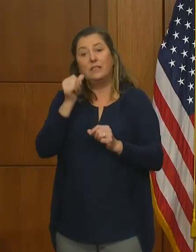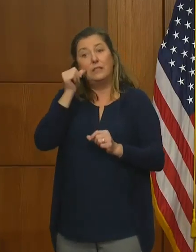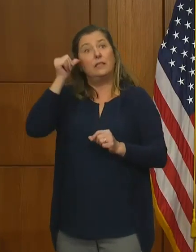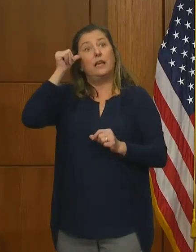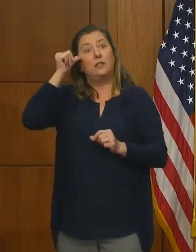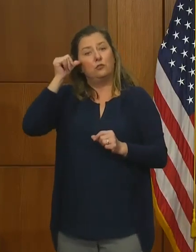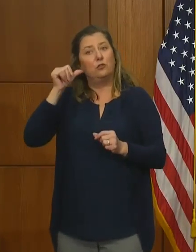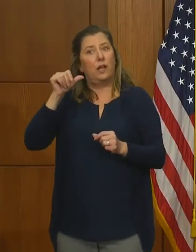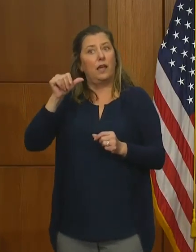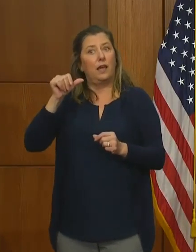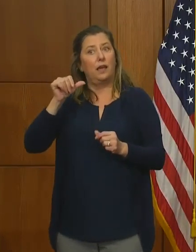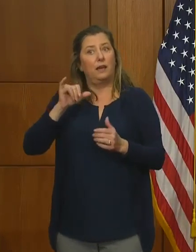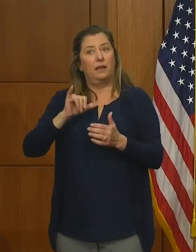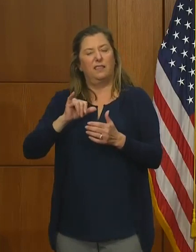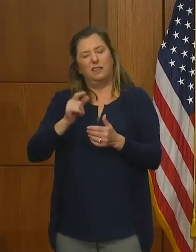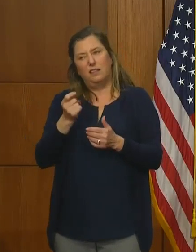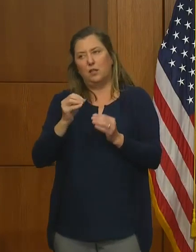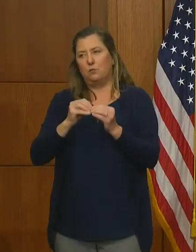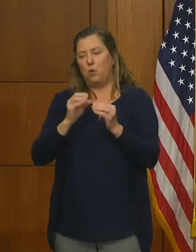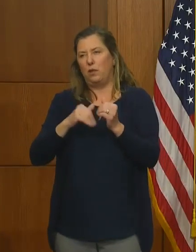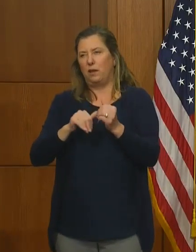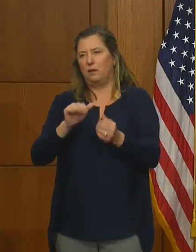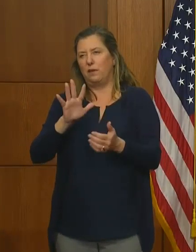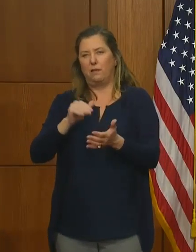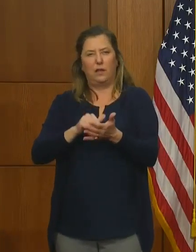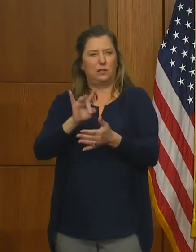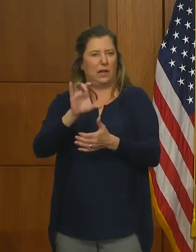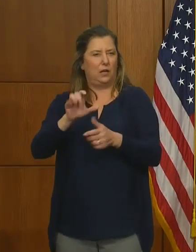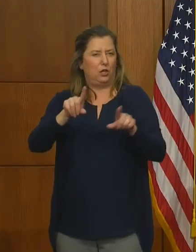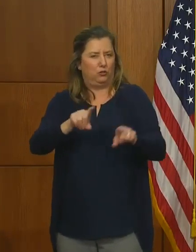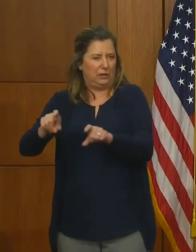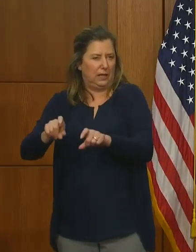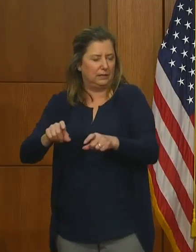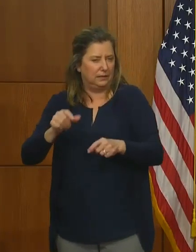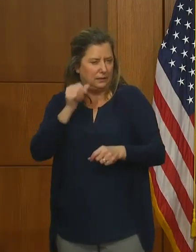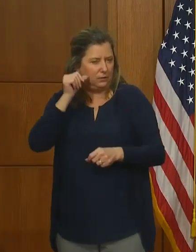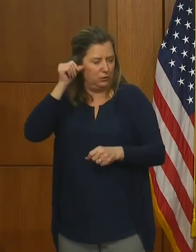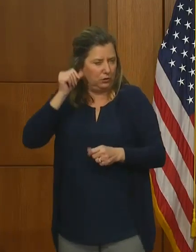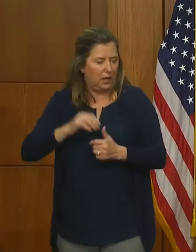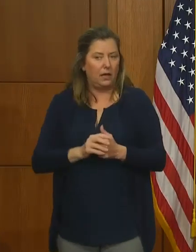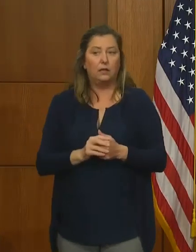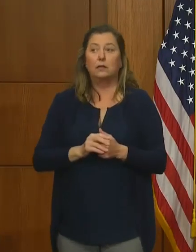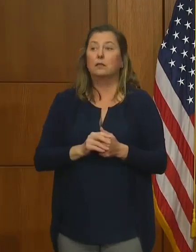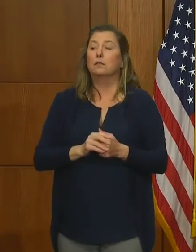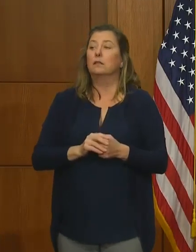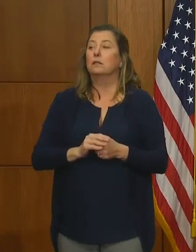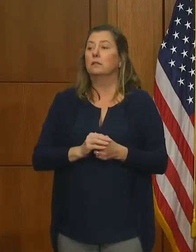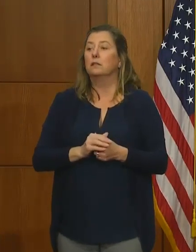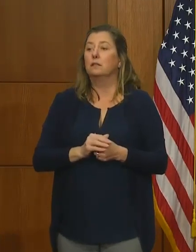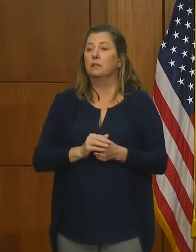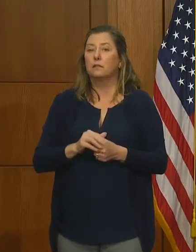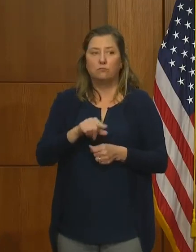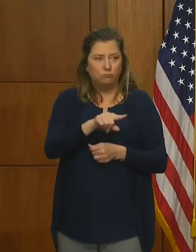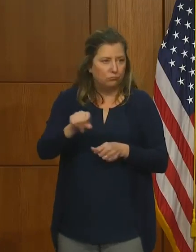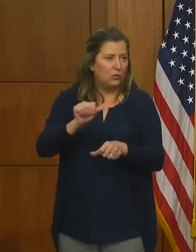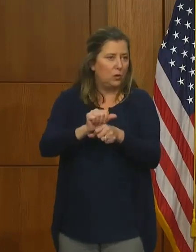EIGHT AND AS YOU HEARD FROM THE GOVERNOR- YESTERDAY THAT- WAS- FIFTY EIGHT WILL BIT NORTH OF